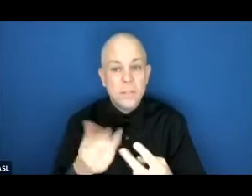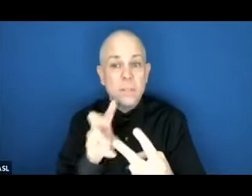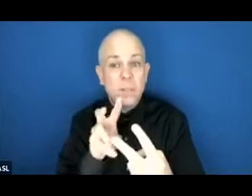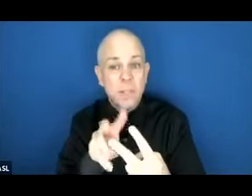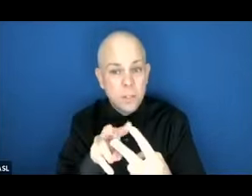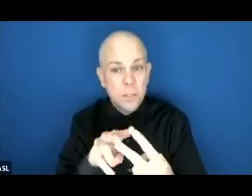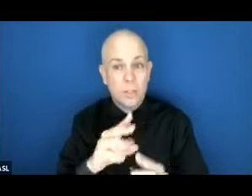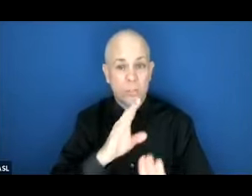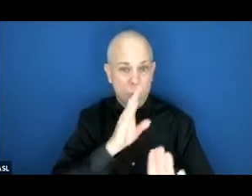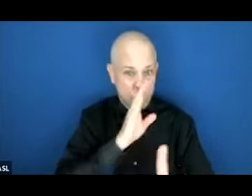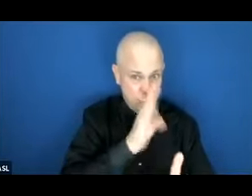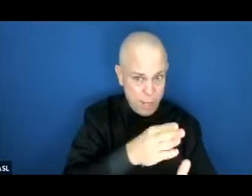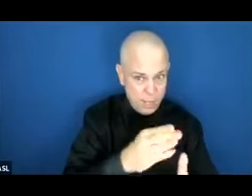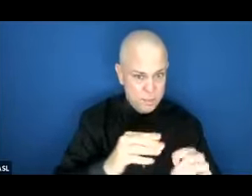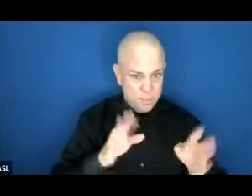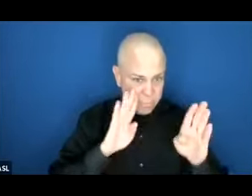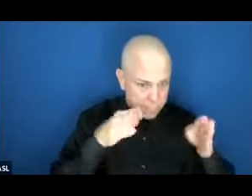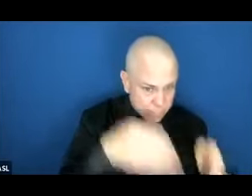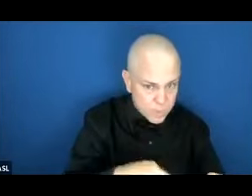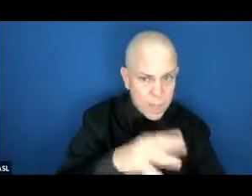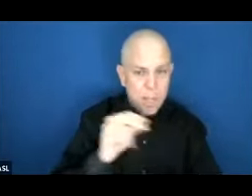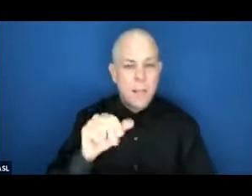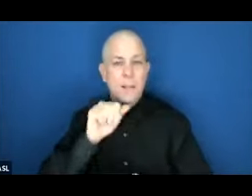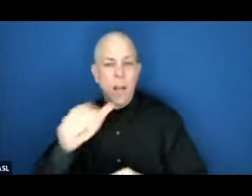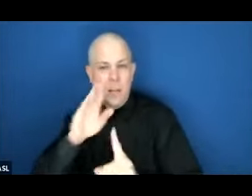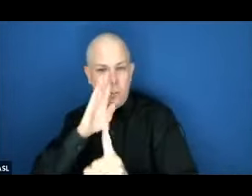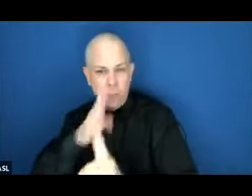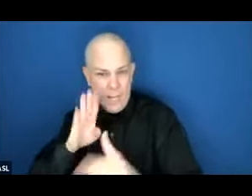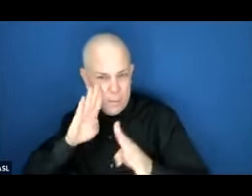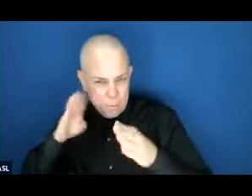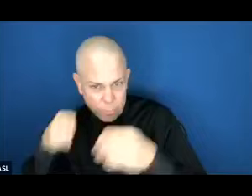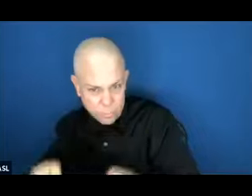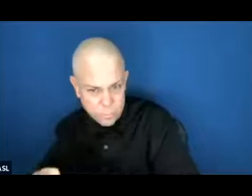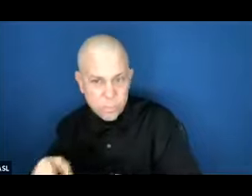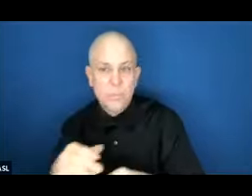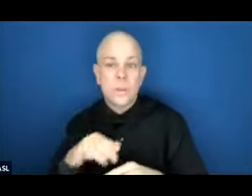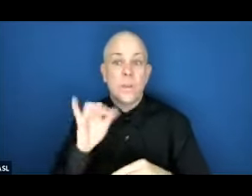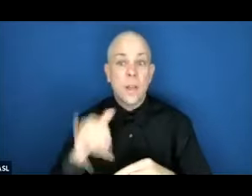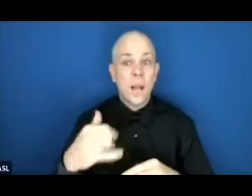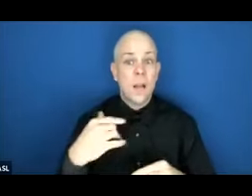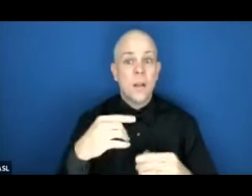and so now all of our crews our engines are our equipment that is staying in